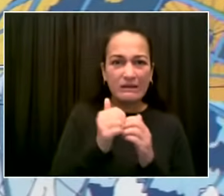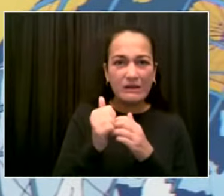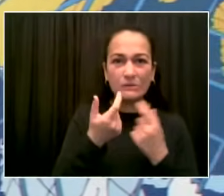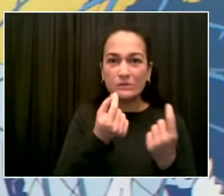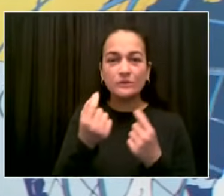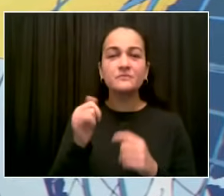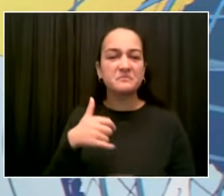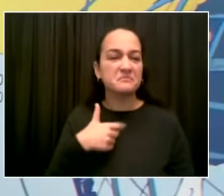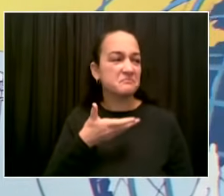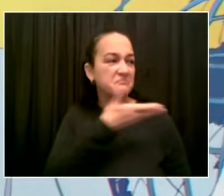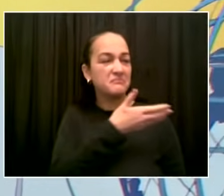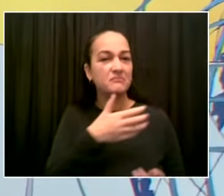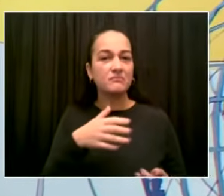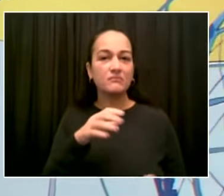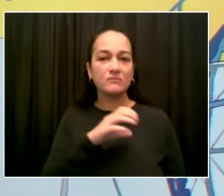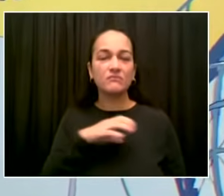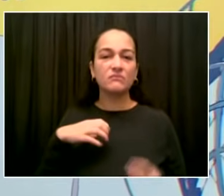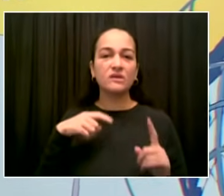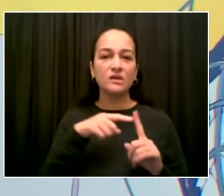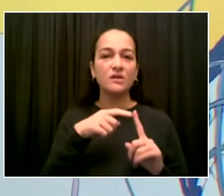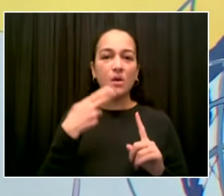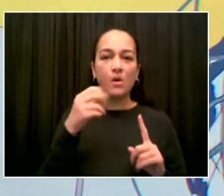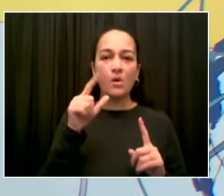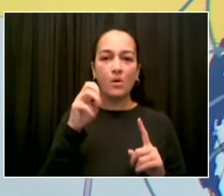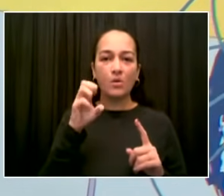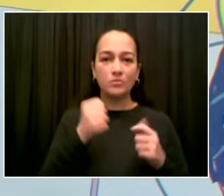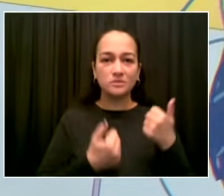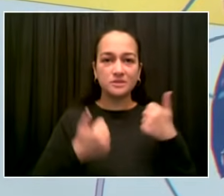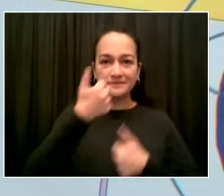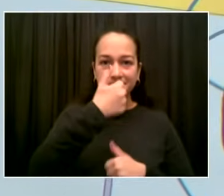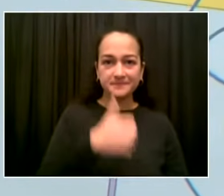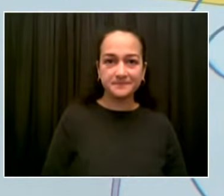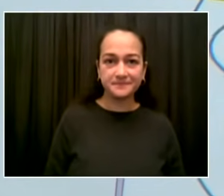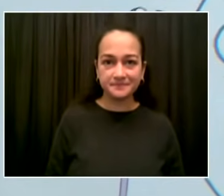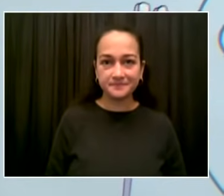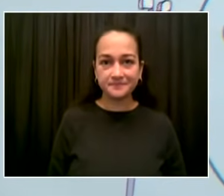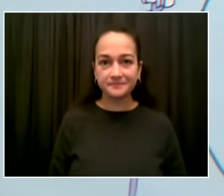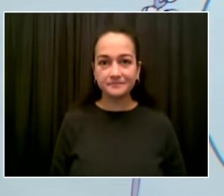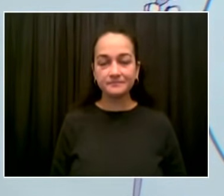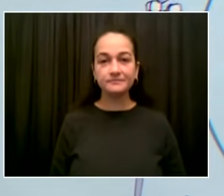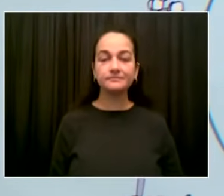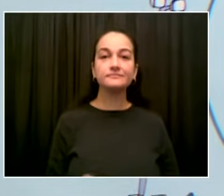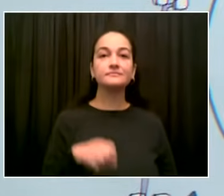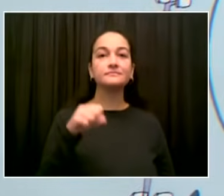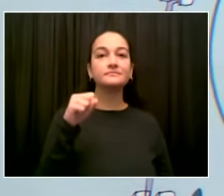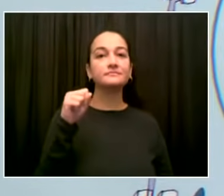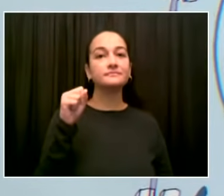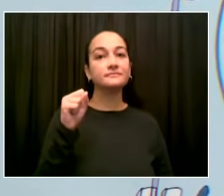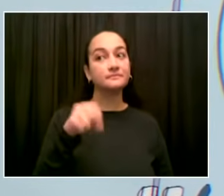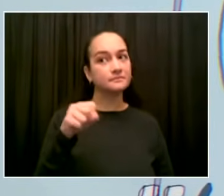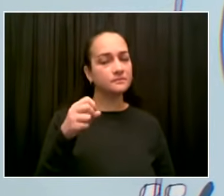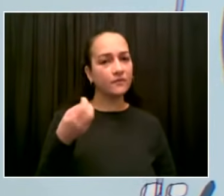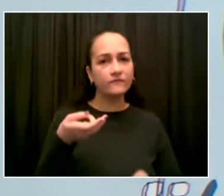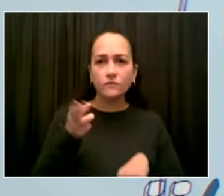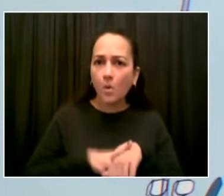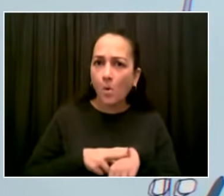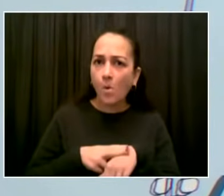THAT. SO YES A FULL TRANSPARENCY. AFTER WE HAD THE DISCIPLINE MATRIX ONLINE THAT YOU CAN